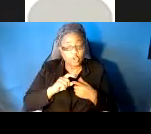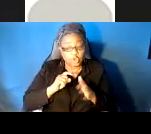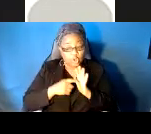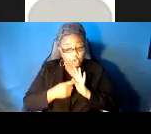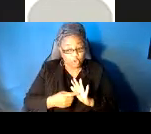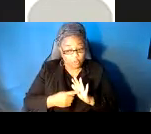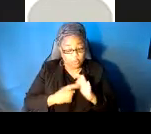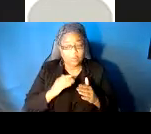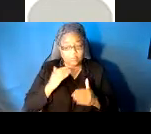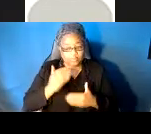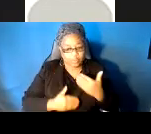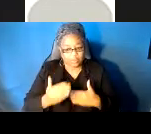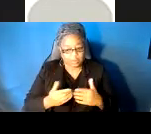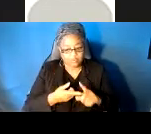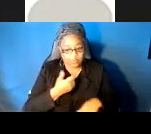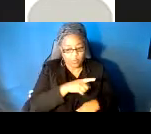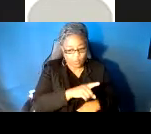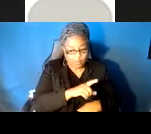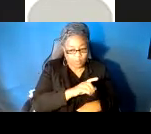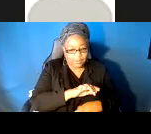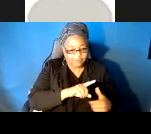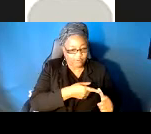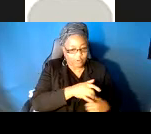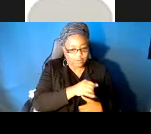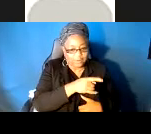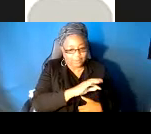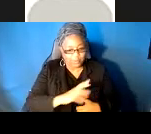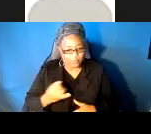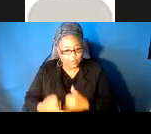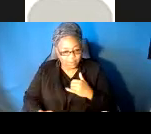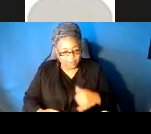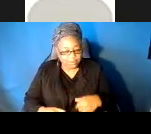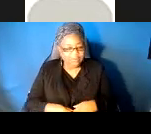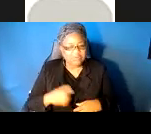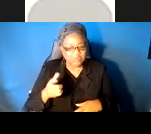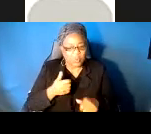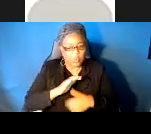and all of our grants programs follow this application process.